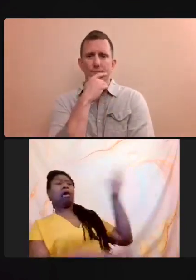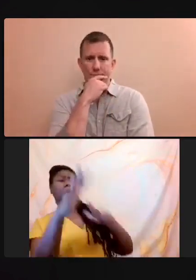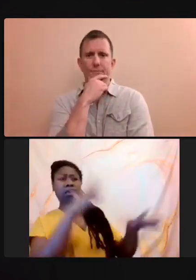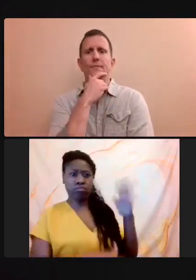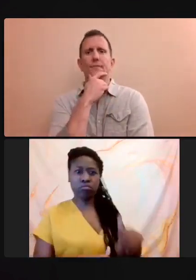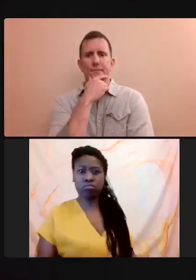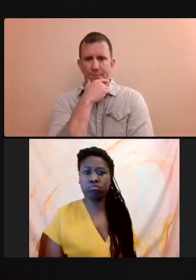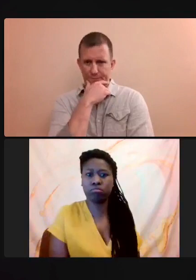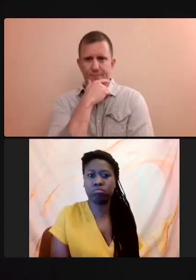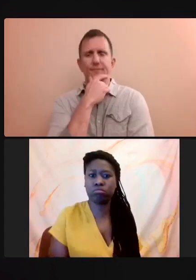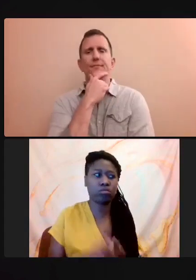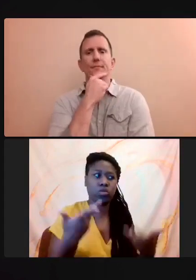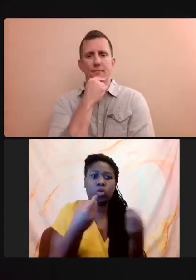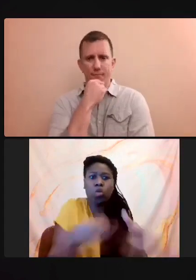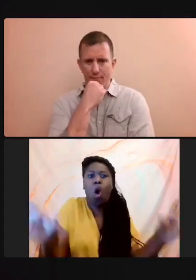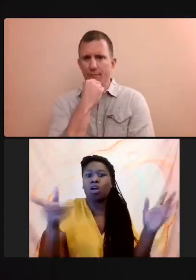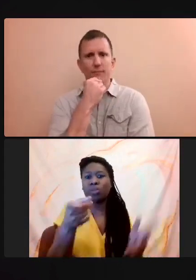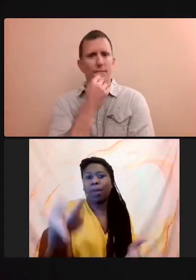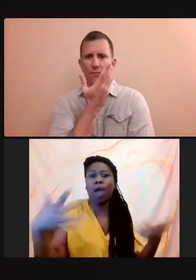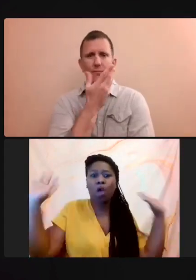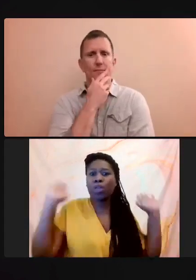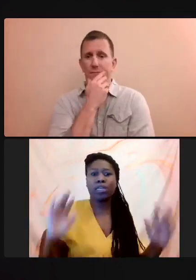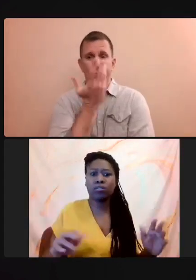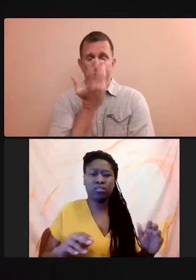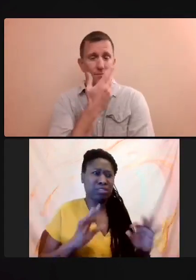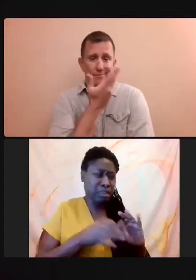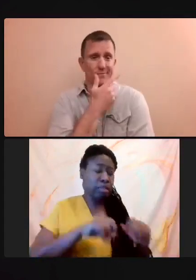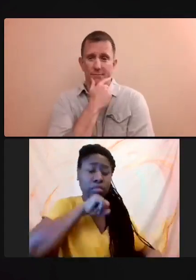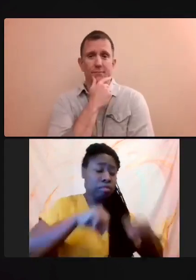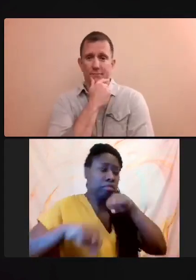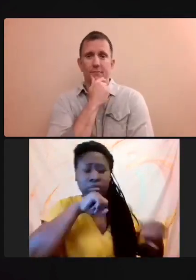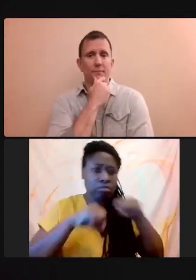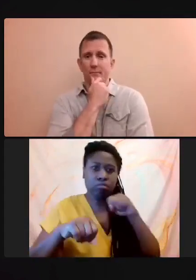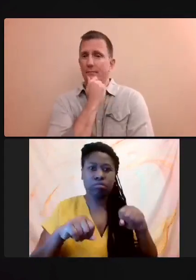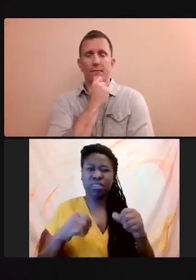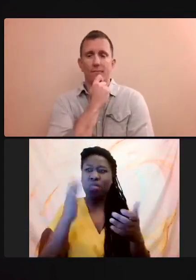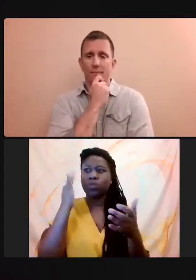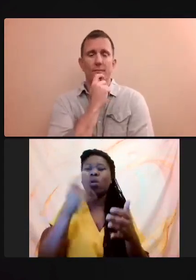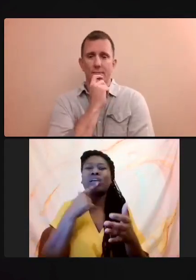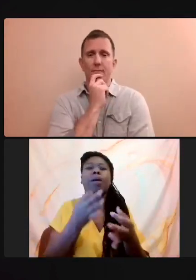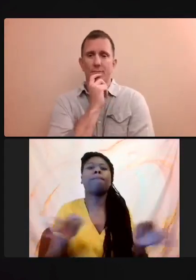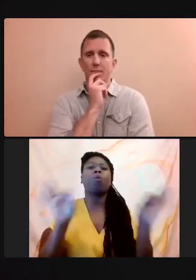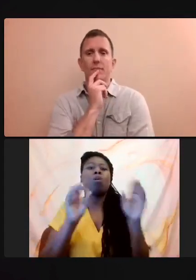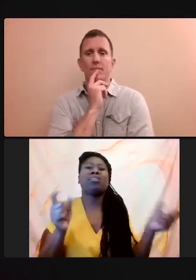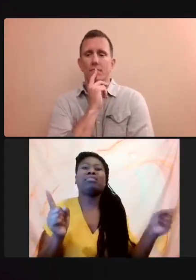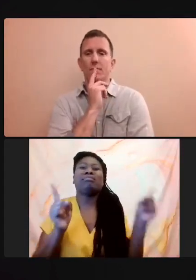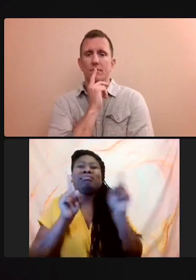that you find time to learn from deaf individuals as well. And you have that mentor because it broadens your horizons